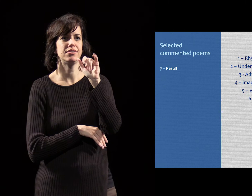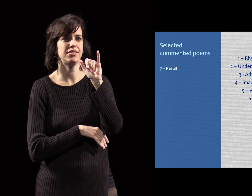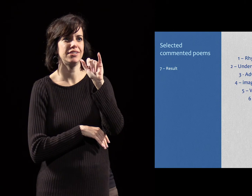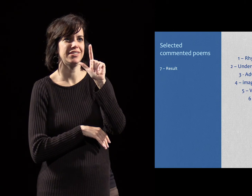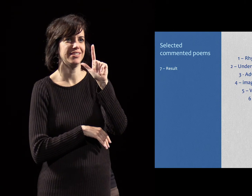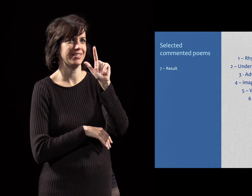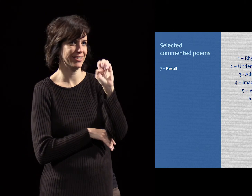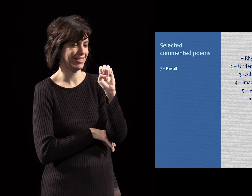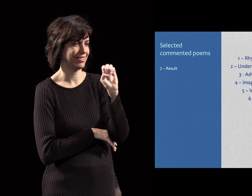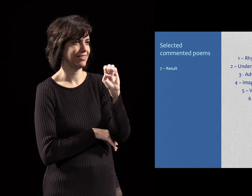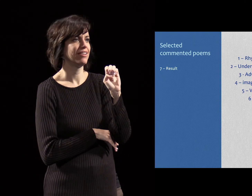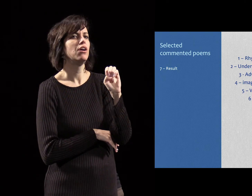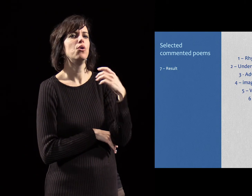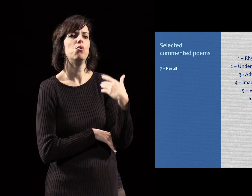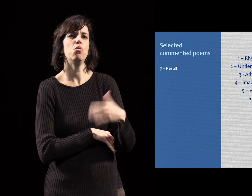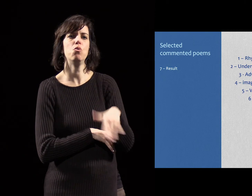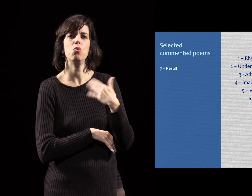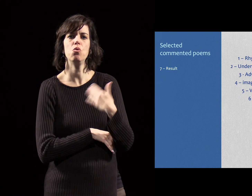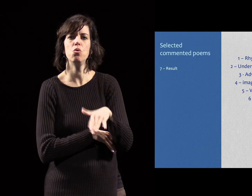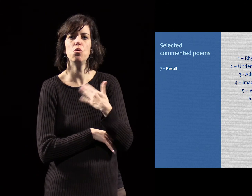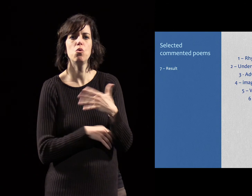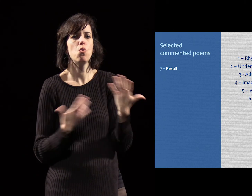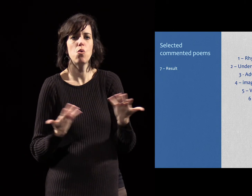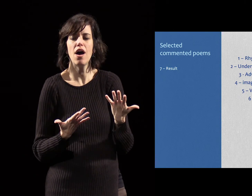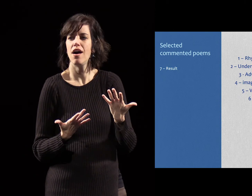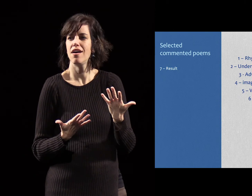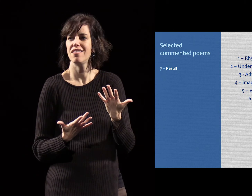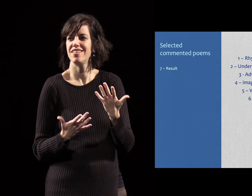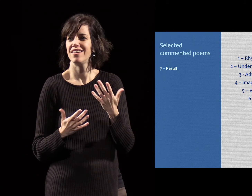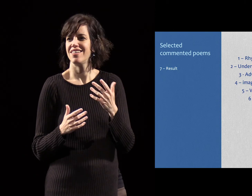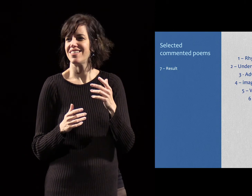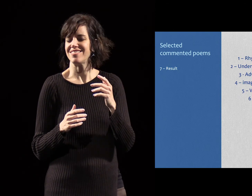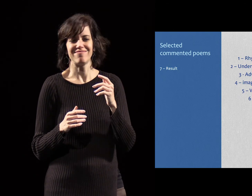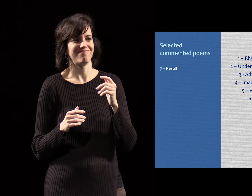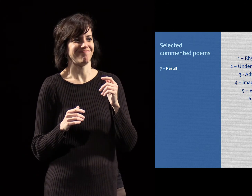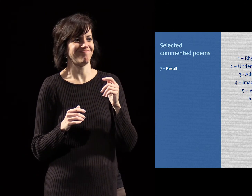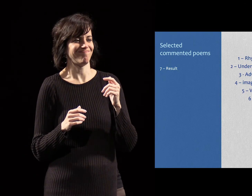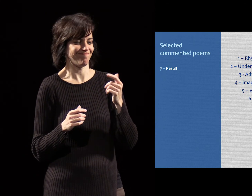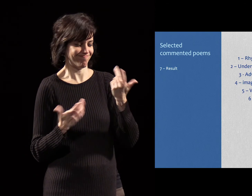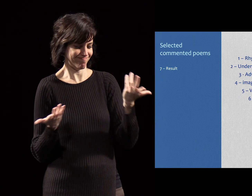Something that is pertinent, it is so important, is Style.